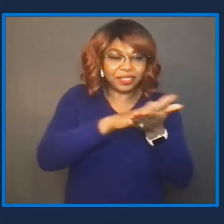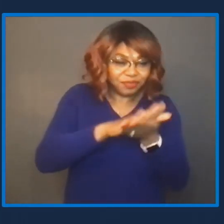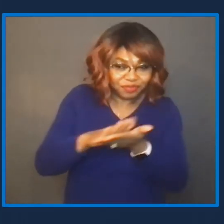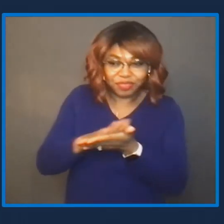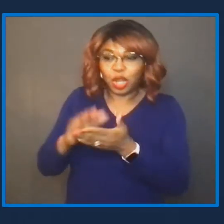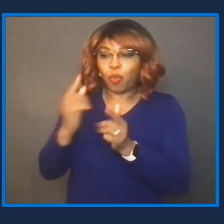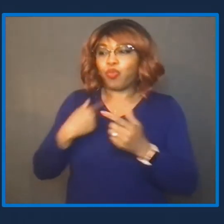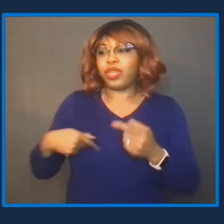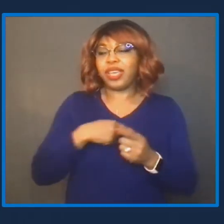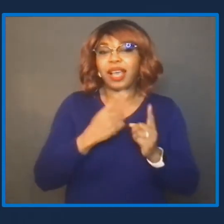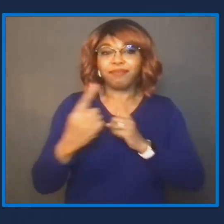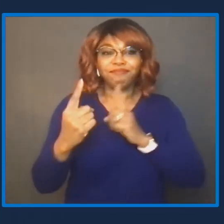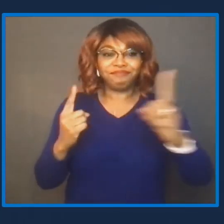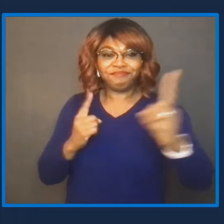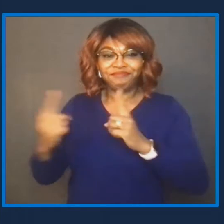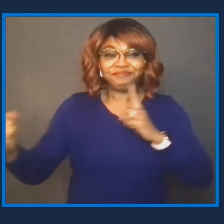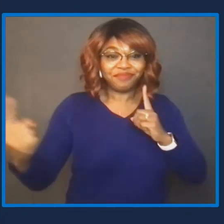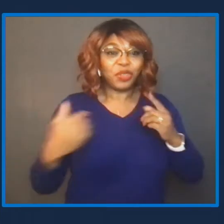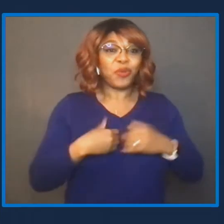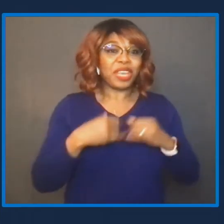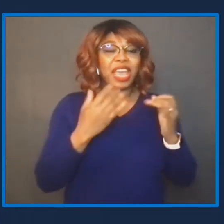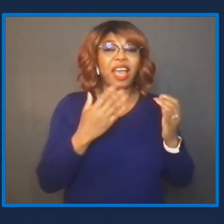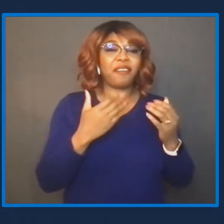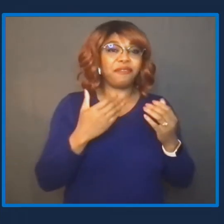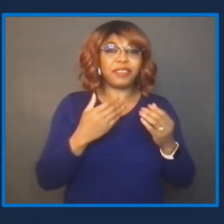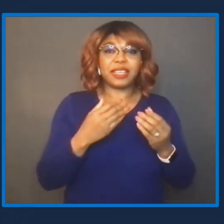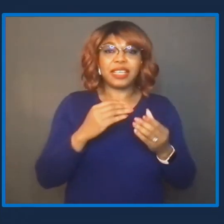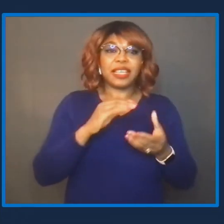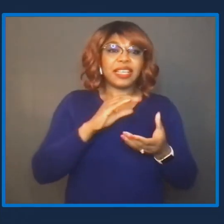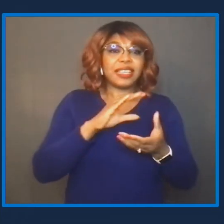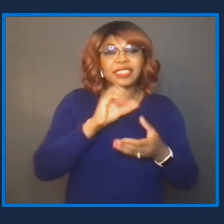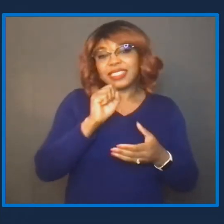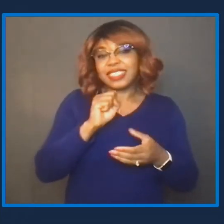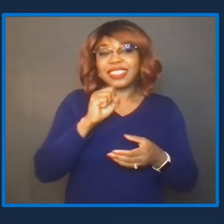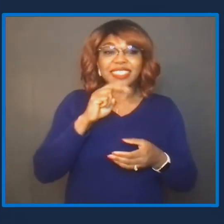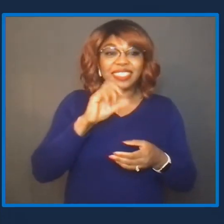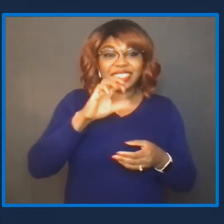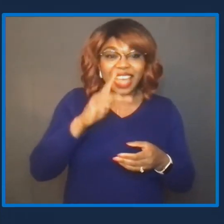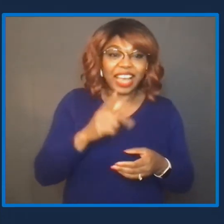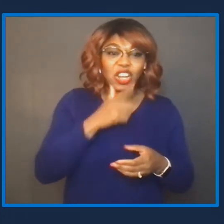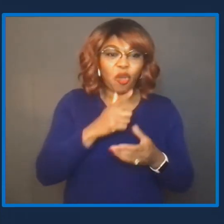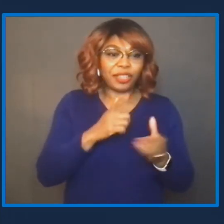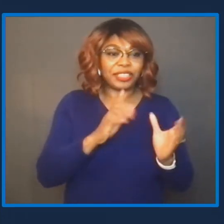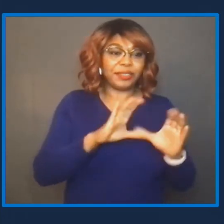We have individually packed snacks and lunches. And I just wanna thank this team so much